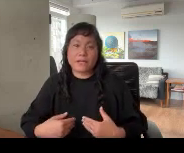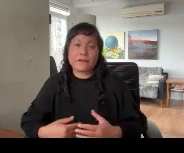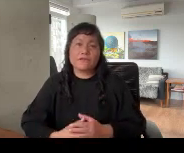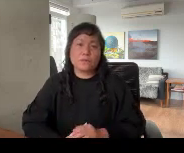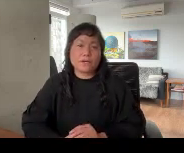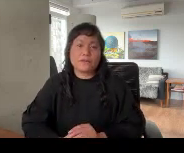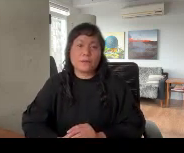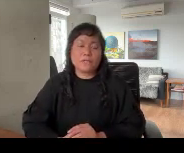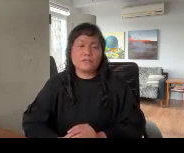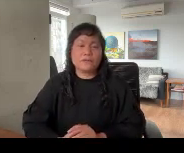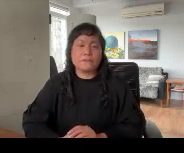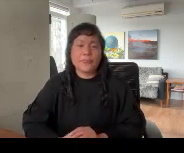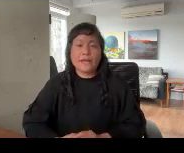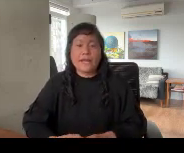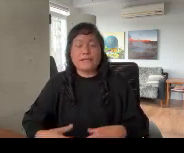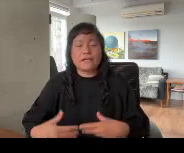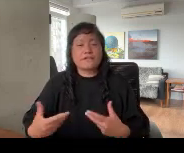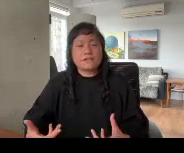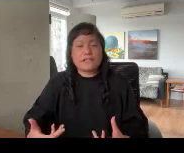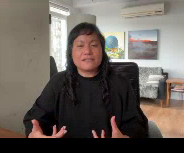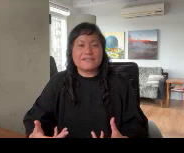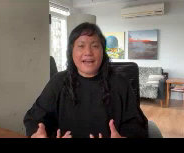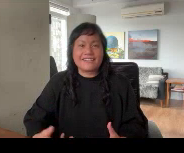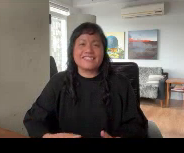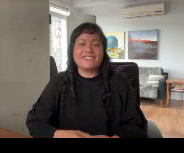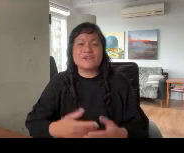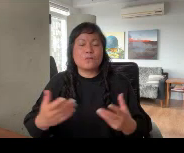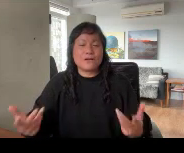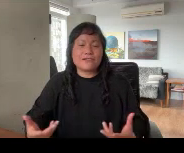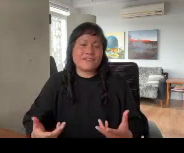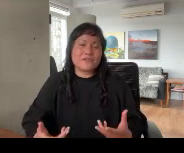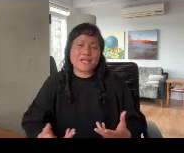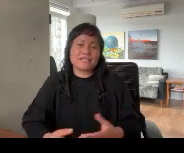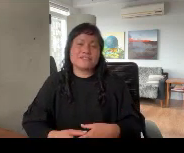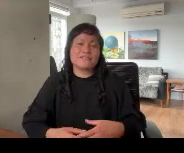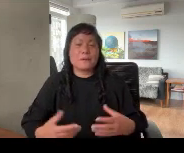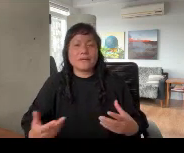they apply to the work that we do? And inclusion is an action. So what are all those actions that